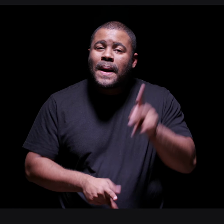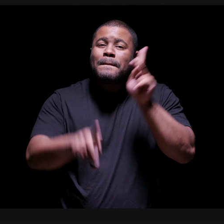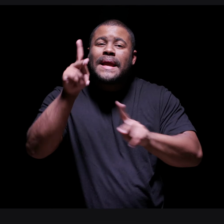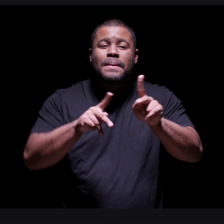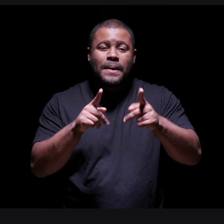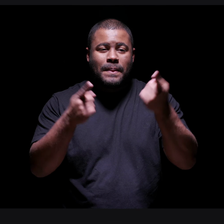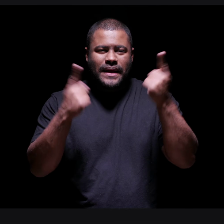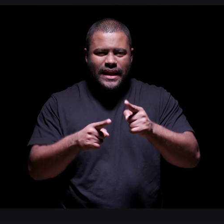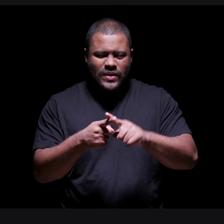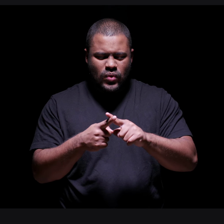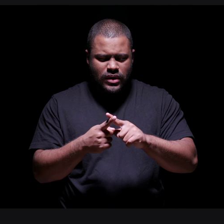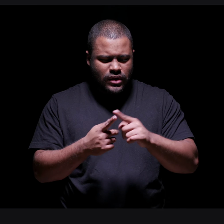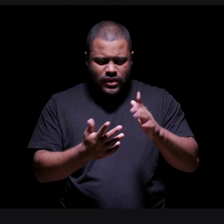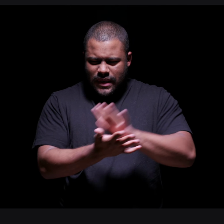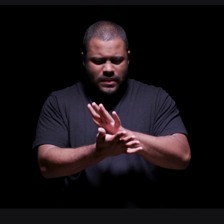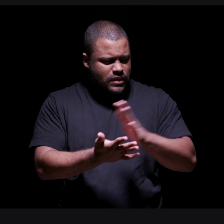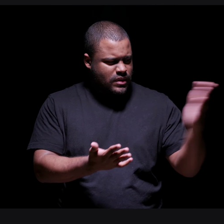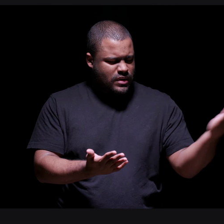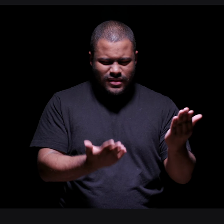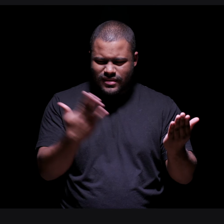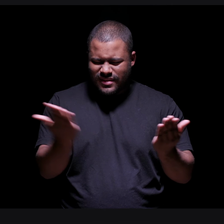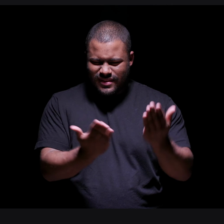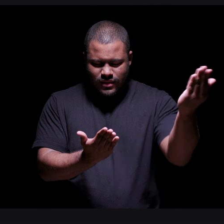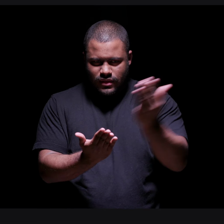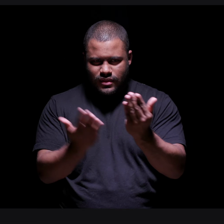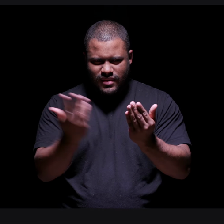So, people began again combining paper and pen